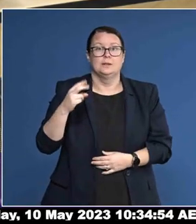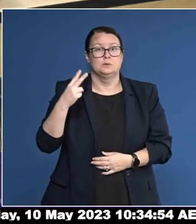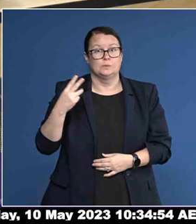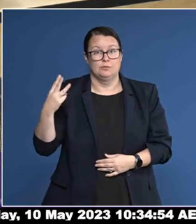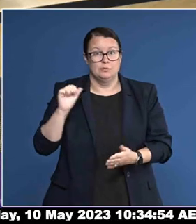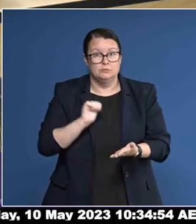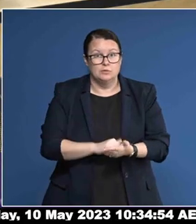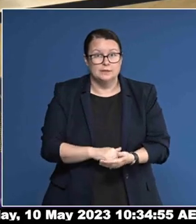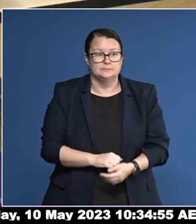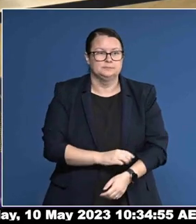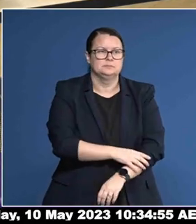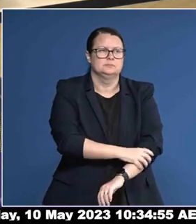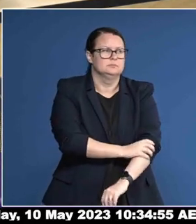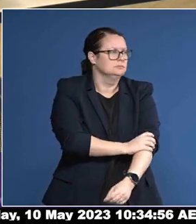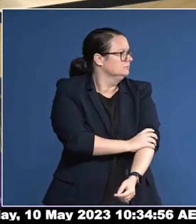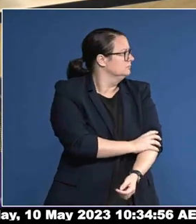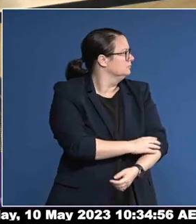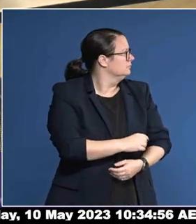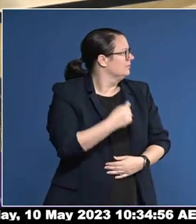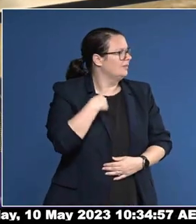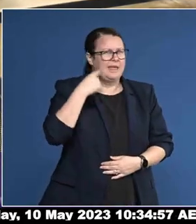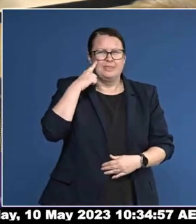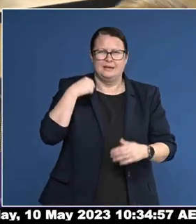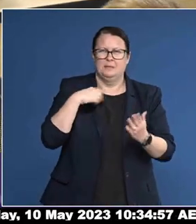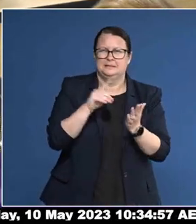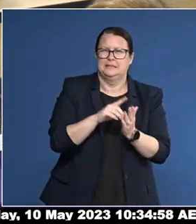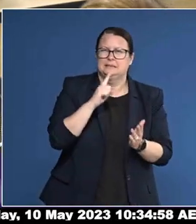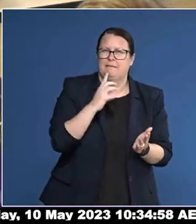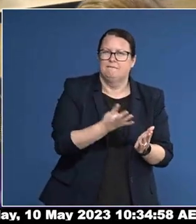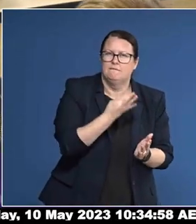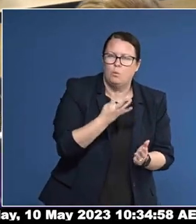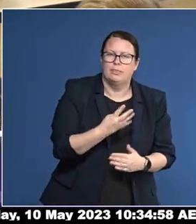I think I have it at 4 May. 4 May, is it? Yes.